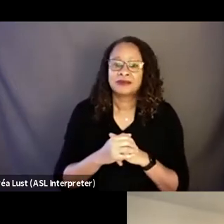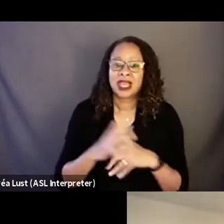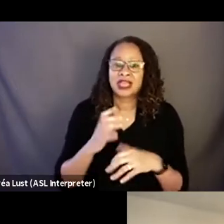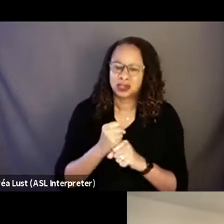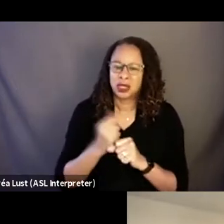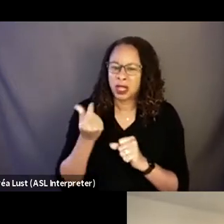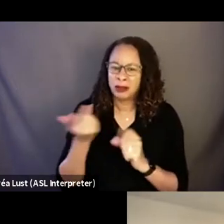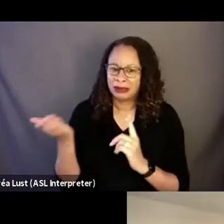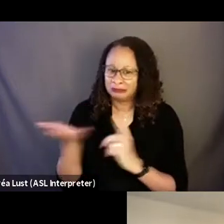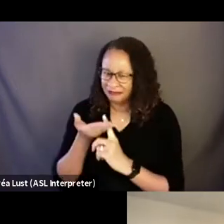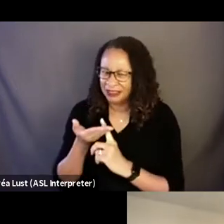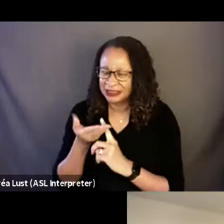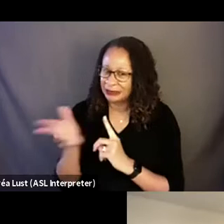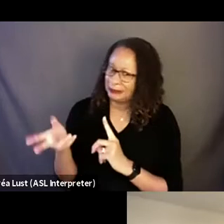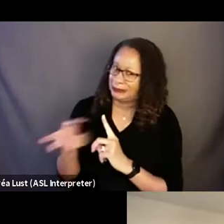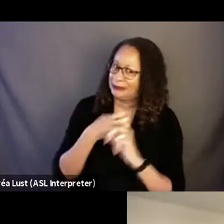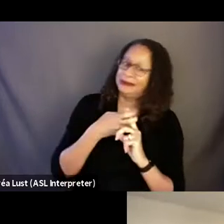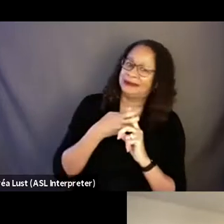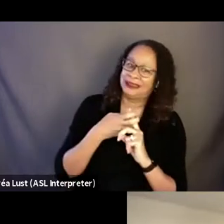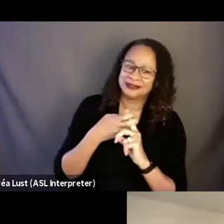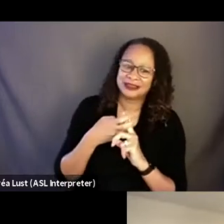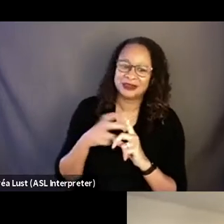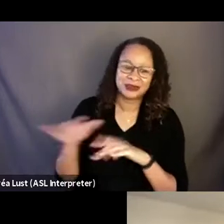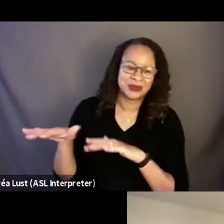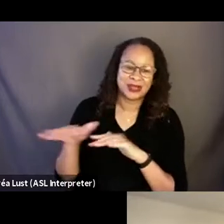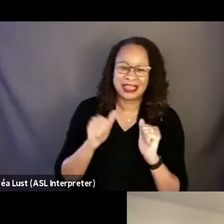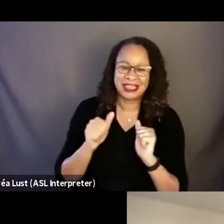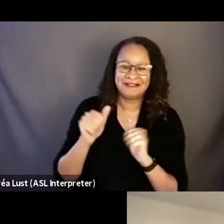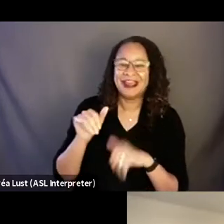to get a man out of Provincetown, but it worked.